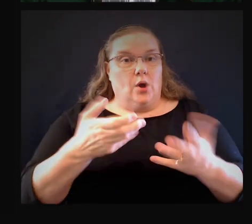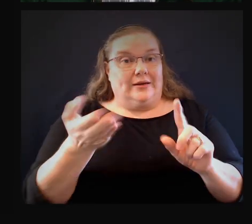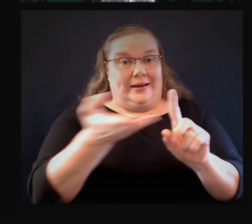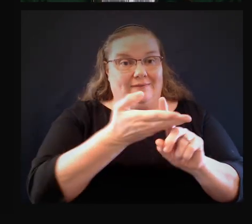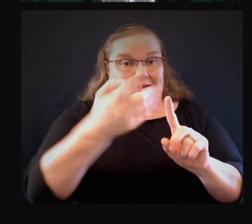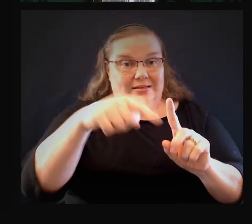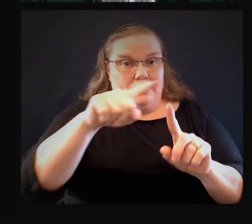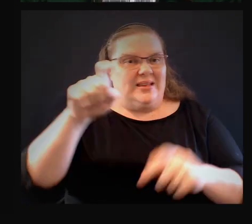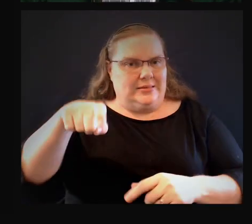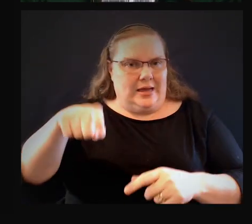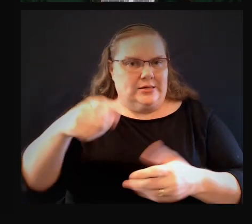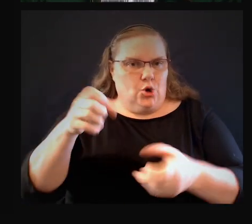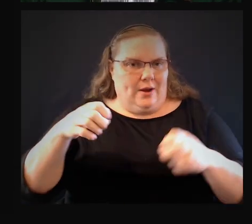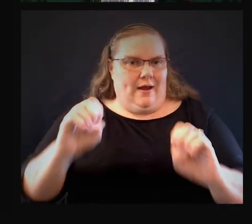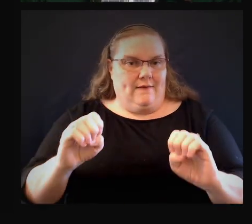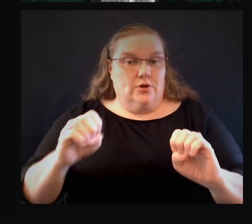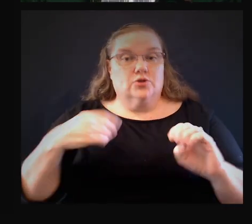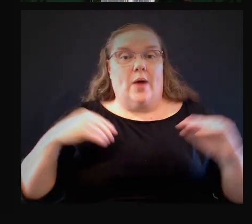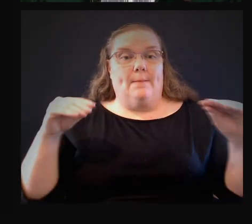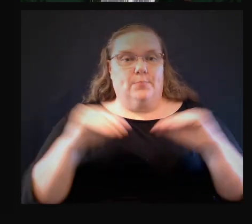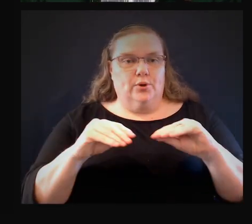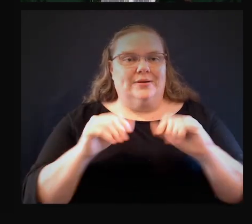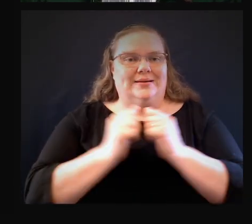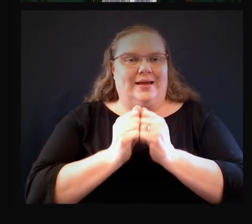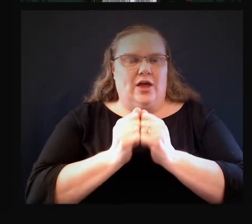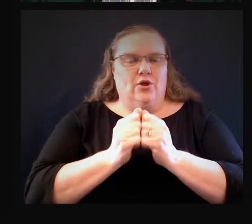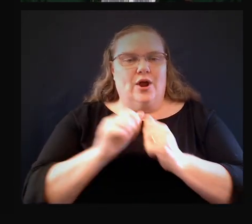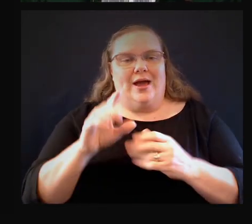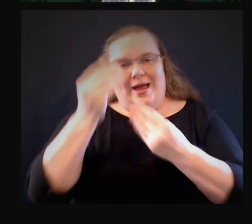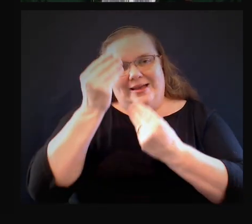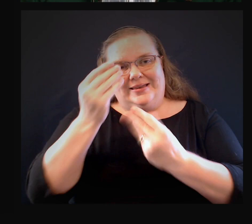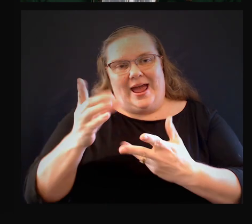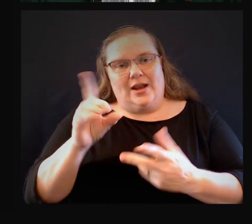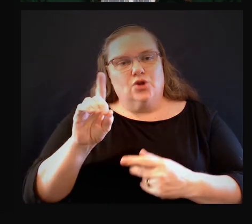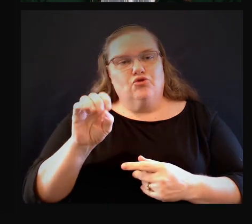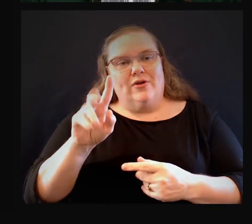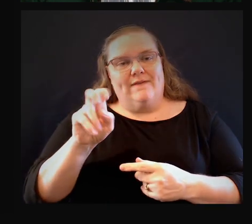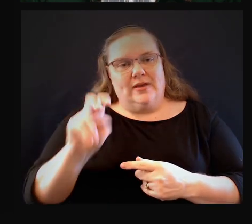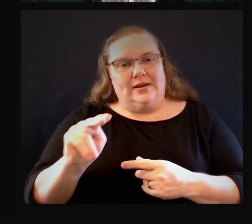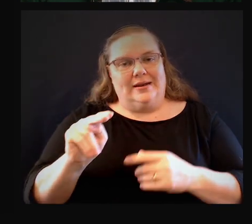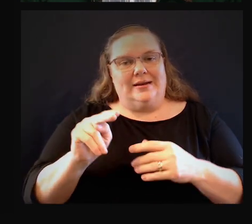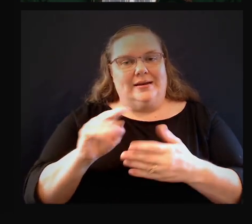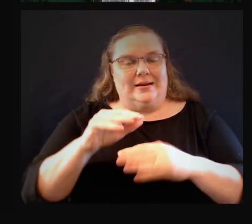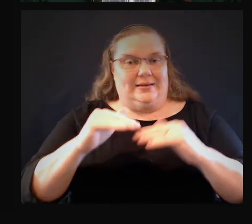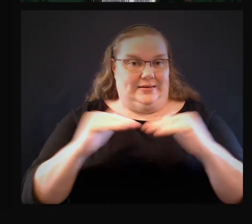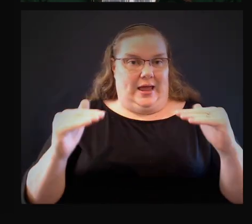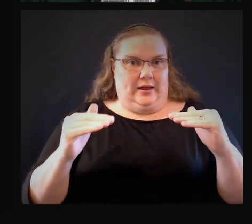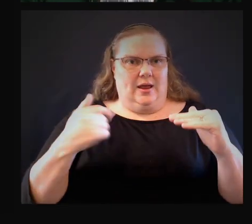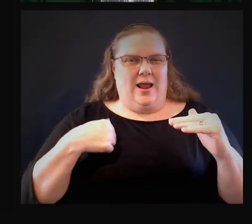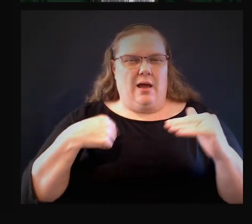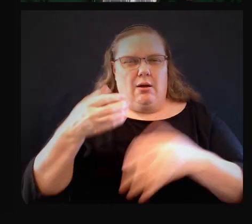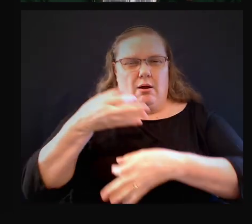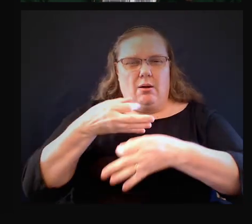So I put together a data-driven deck. But I also put myself in their shoes and understood the fact that they wouldn't want